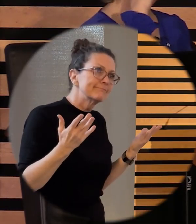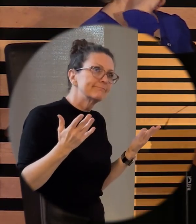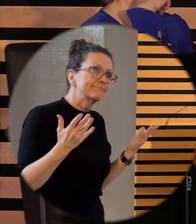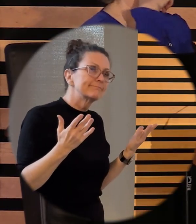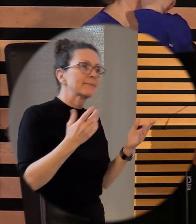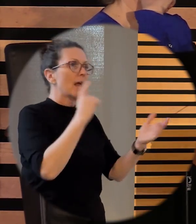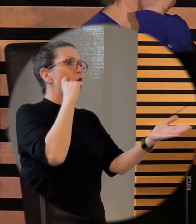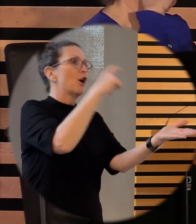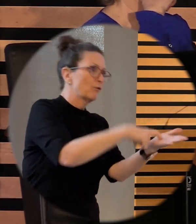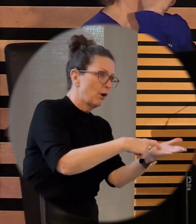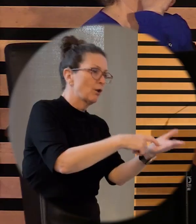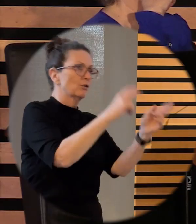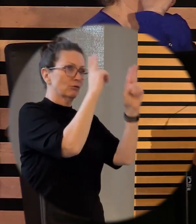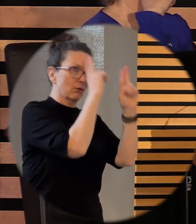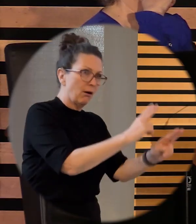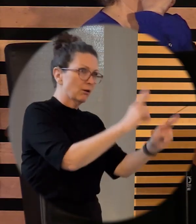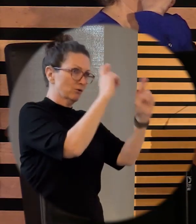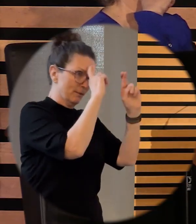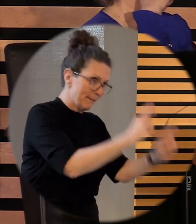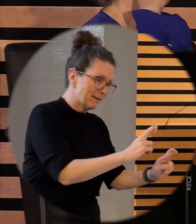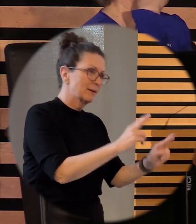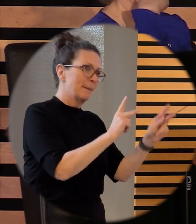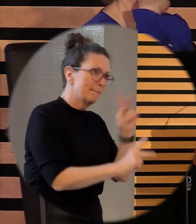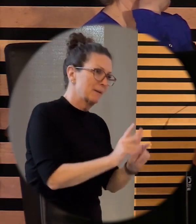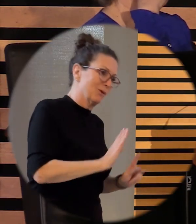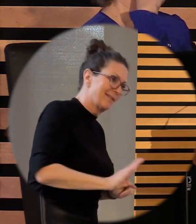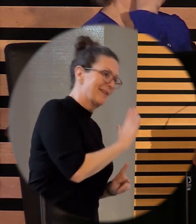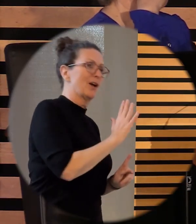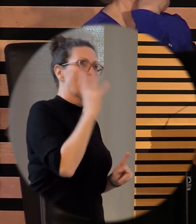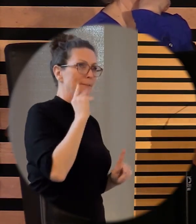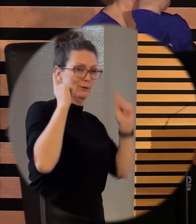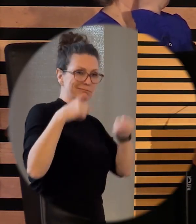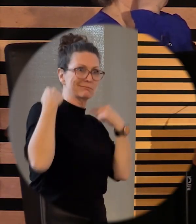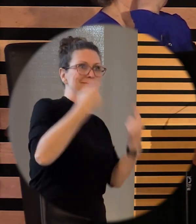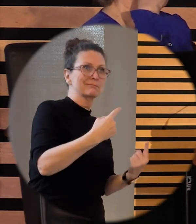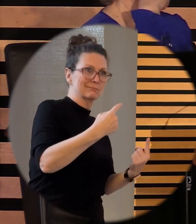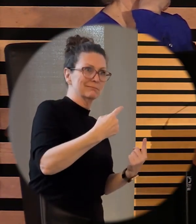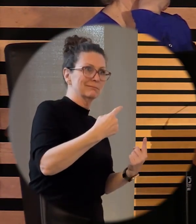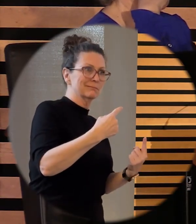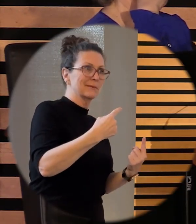is to bear witness to the stories, perspectives, and lived experiences of other people and allow